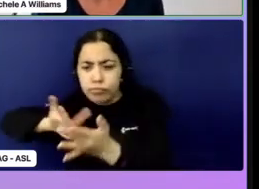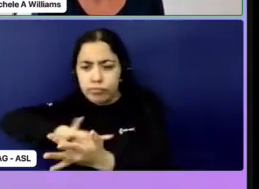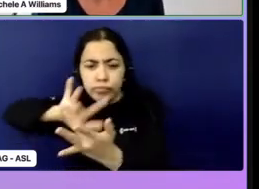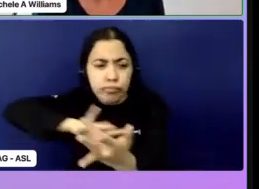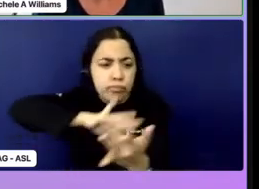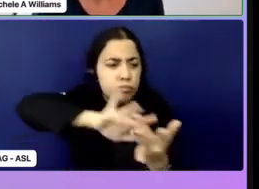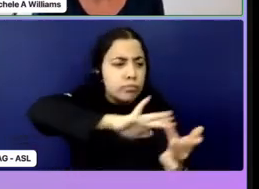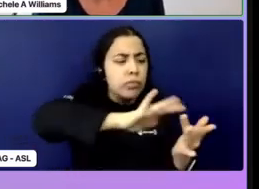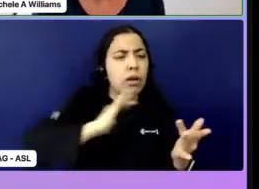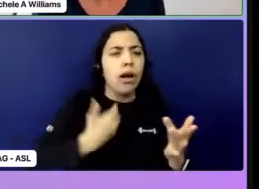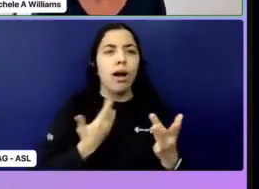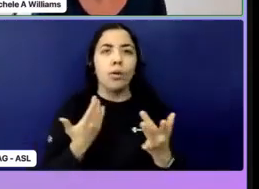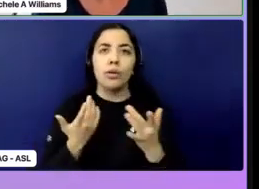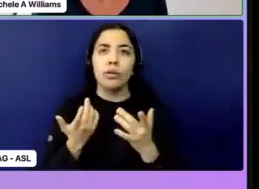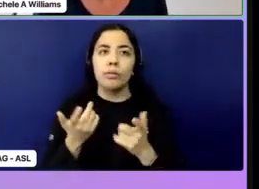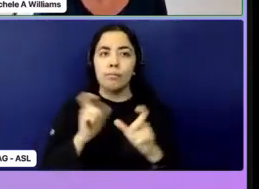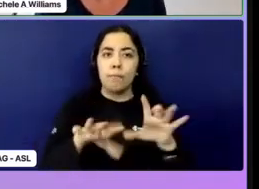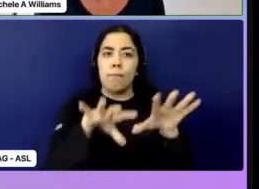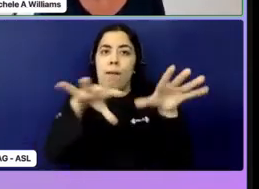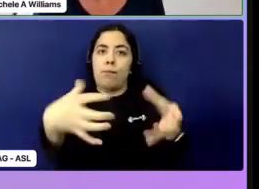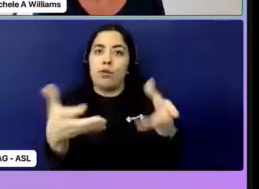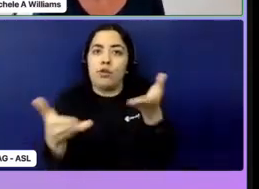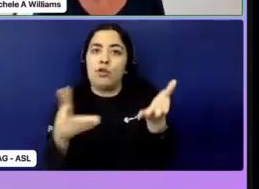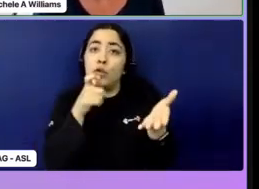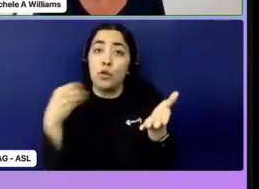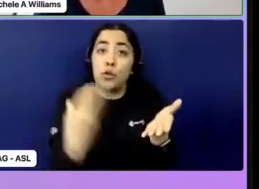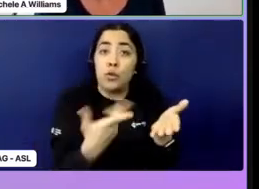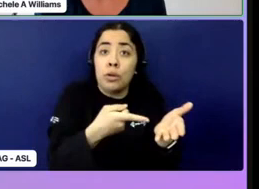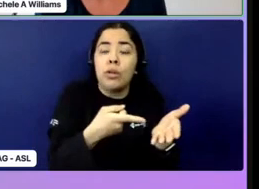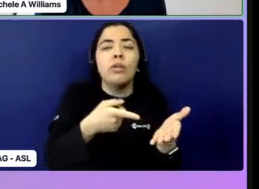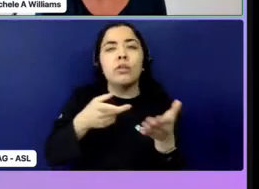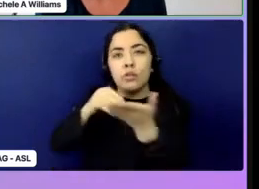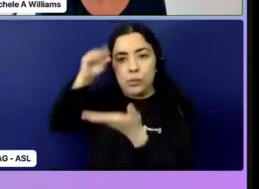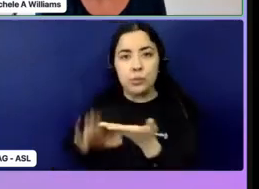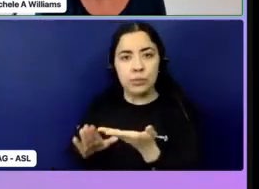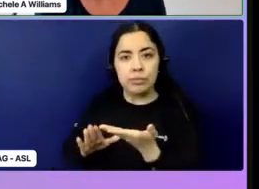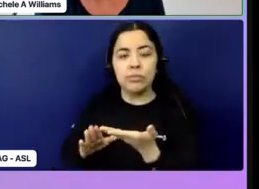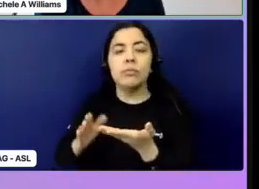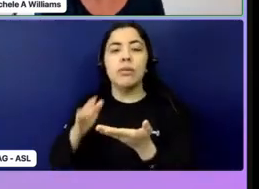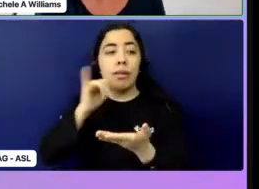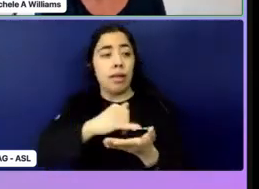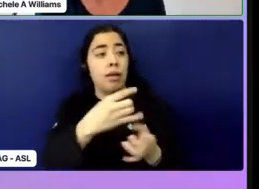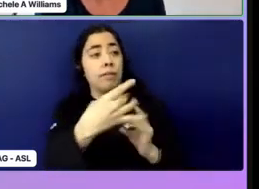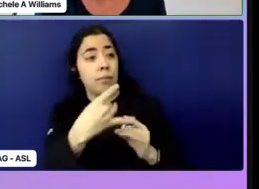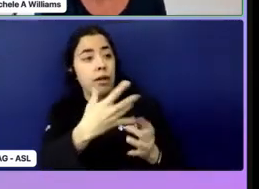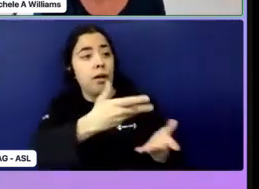little more still. We were able to do some really in-depth research with our populations which were at the